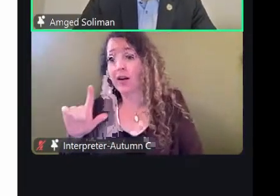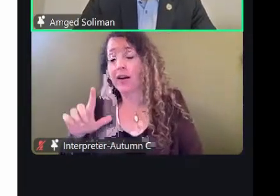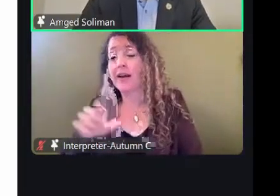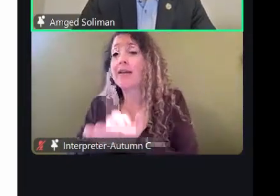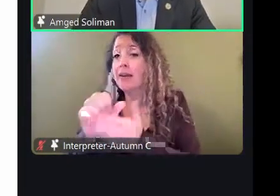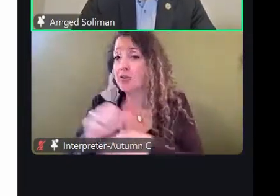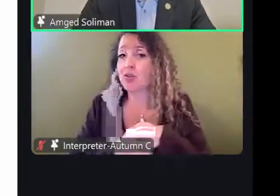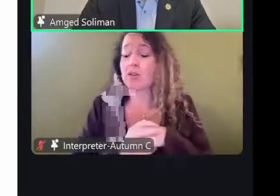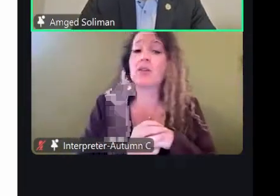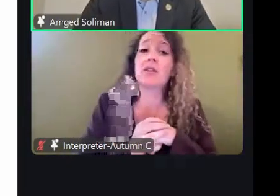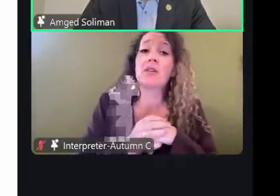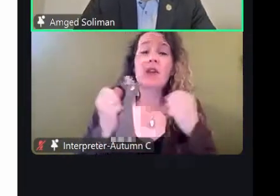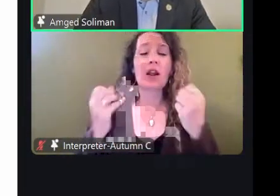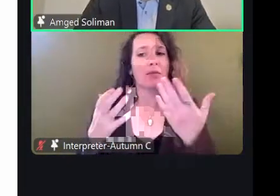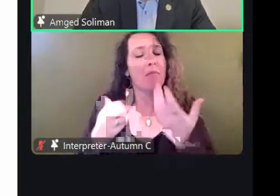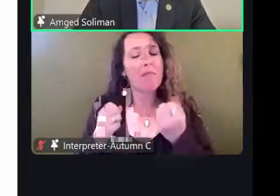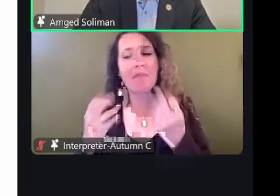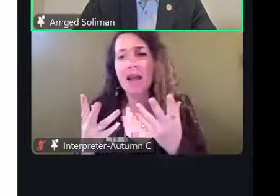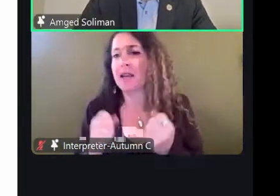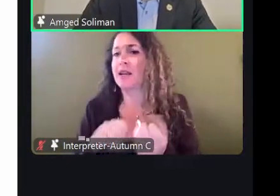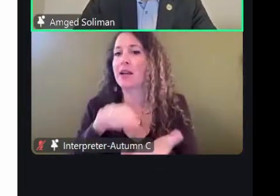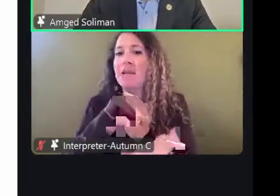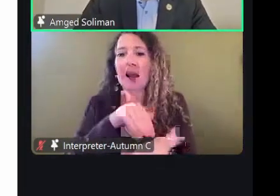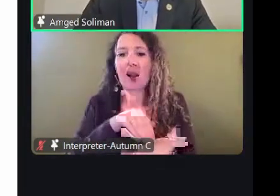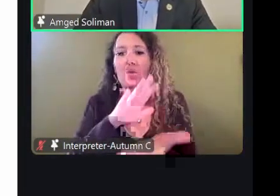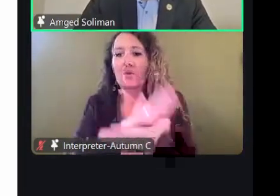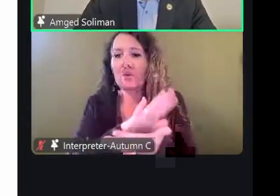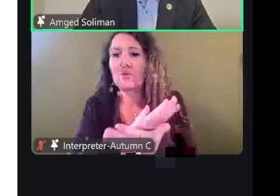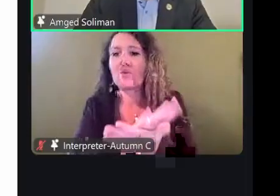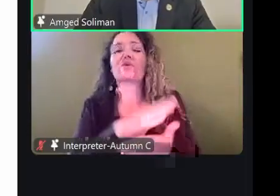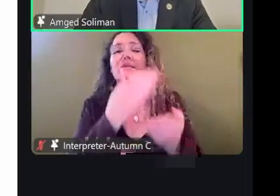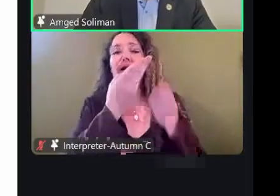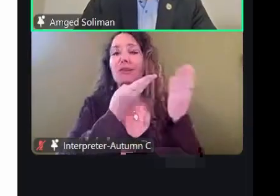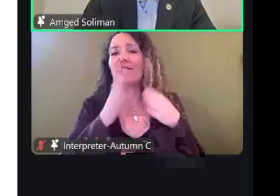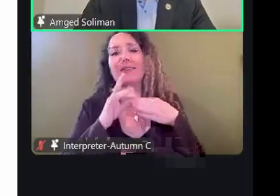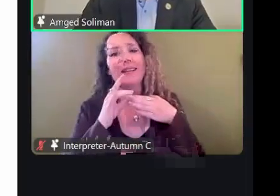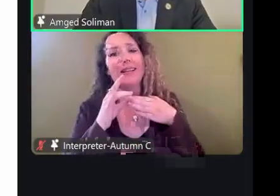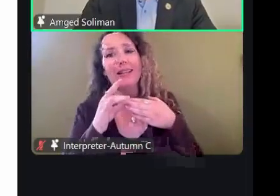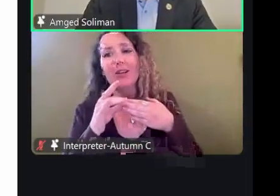there are several medical schools in the US that already serve as leaders in this space,